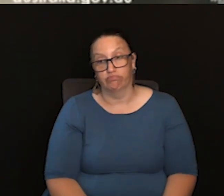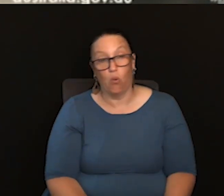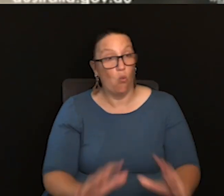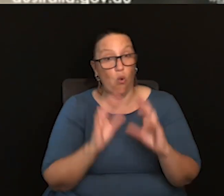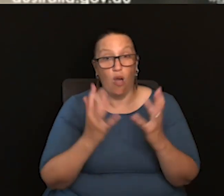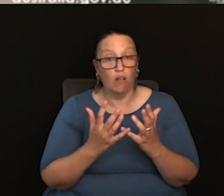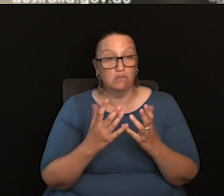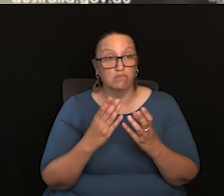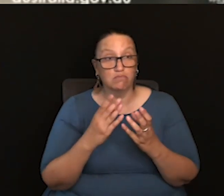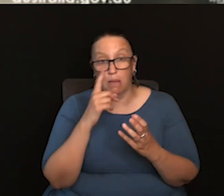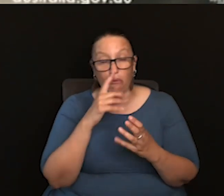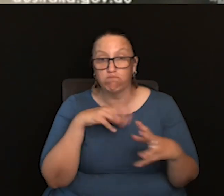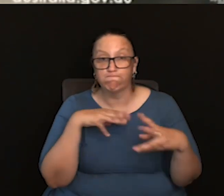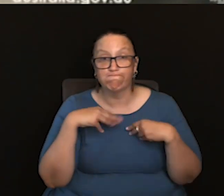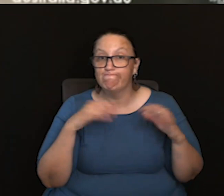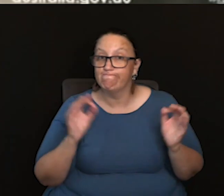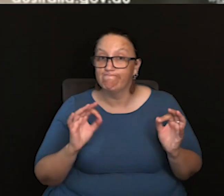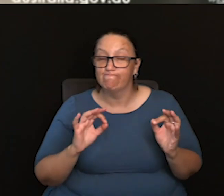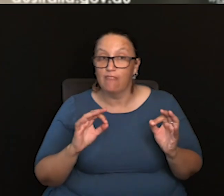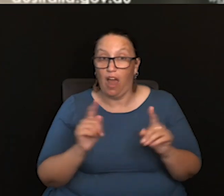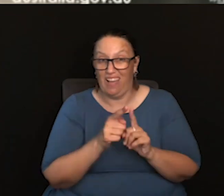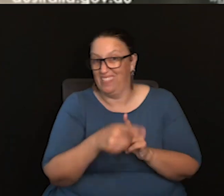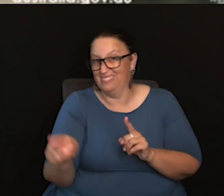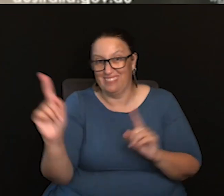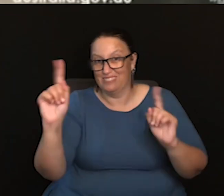but it's already very clear that we're already one of the highest (UNKNOWN).